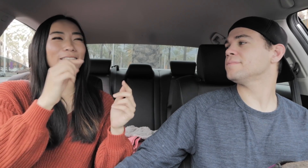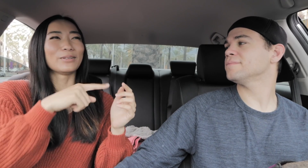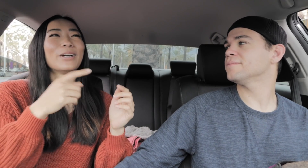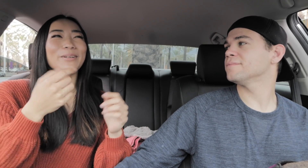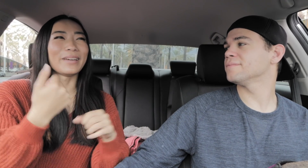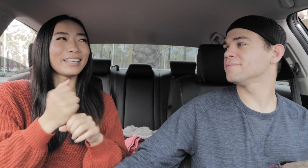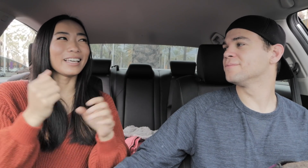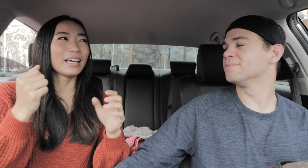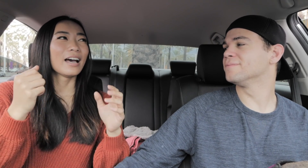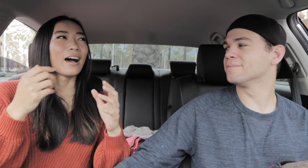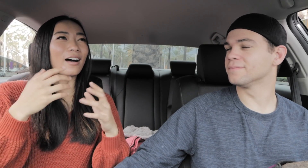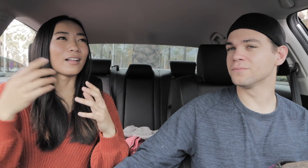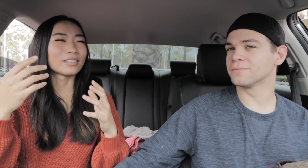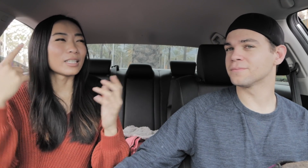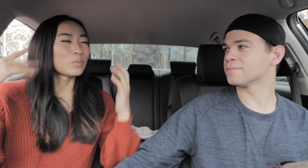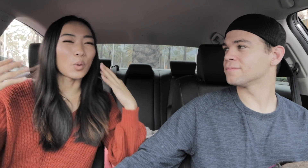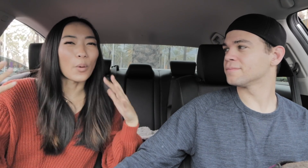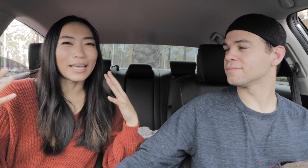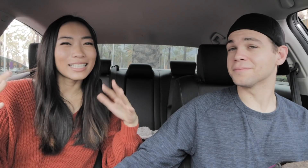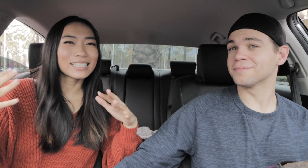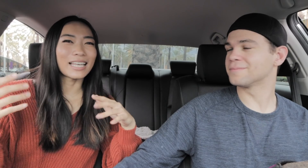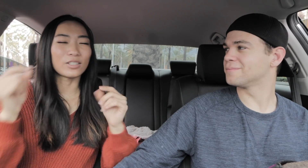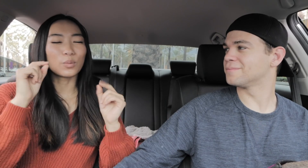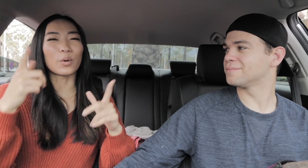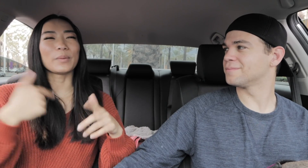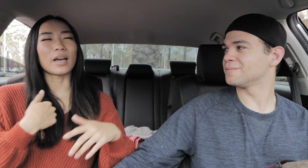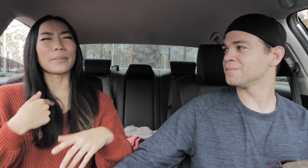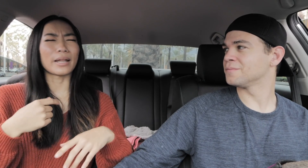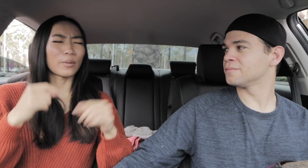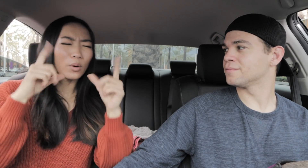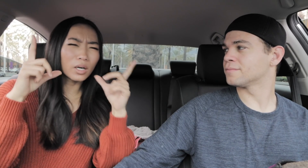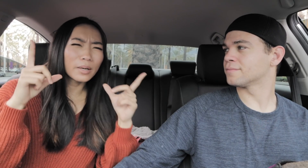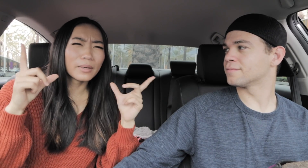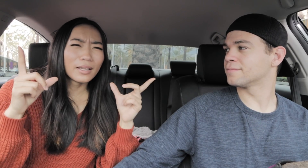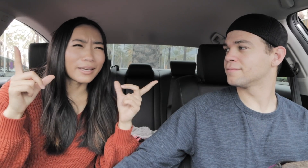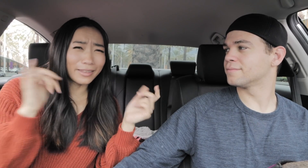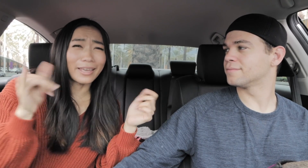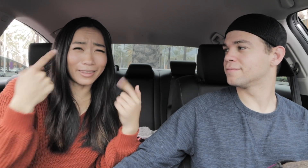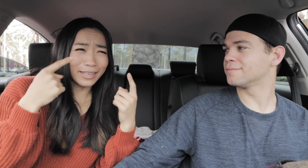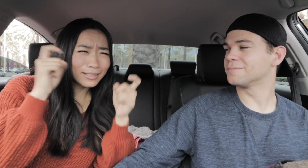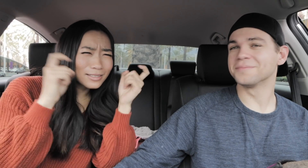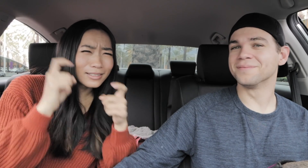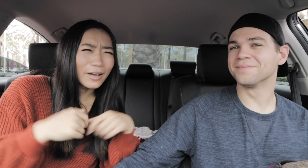and you were making some noise and you woke me up and I woke up like, like this (with this facial expression)